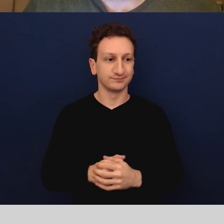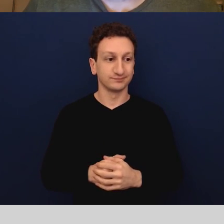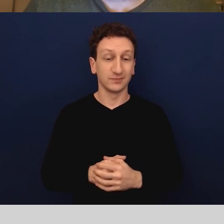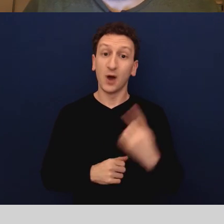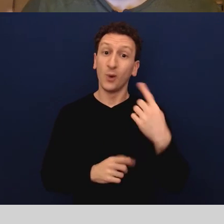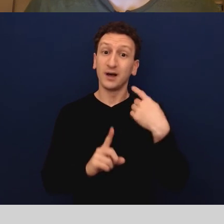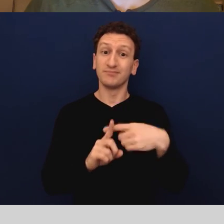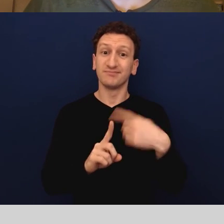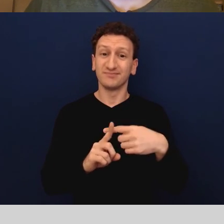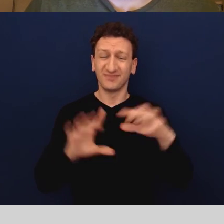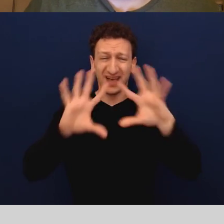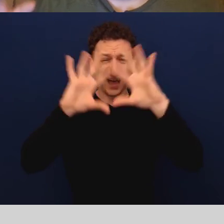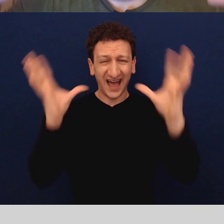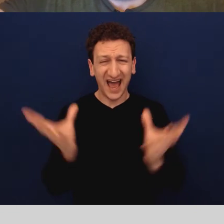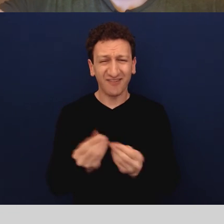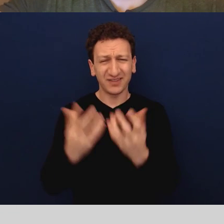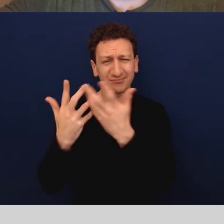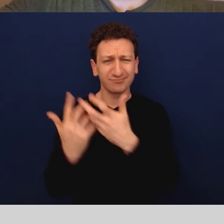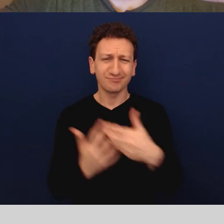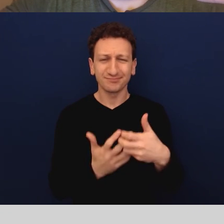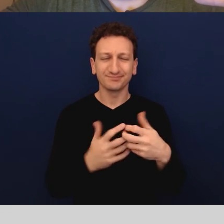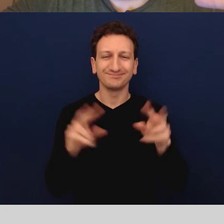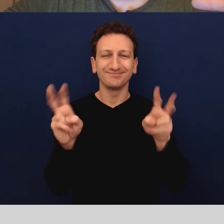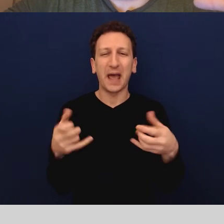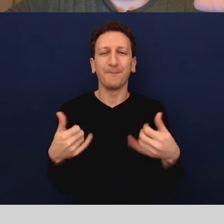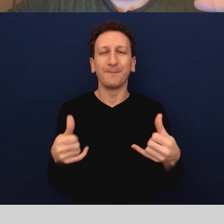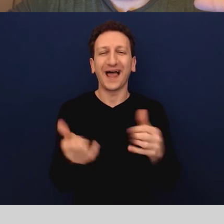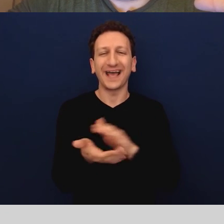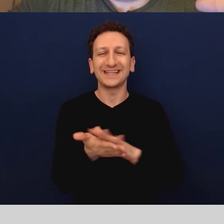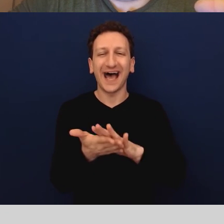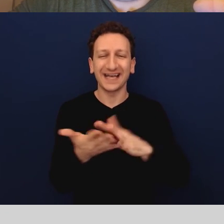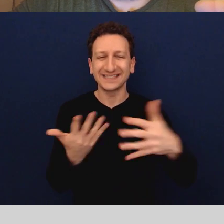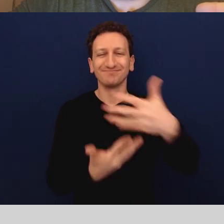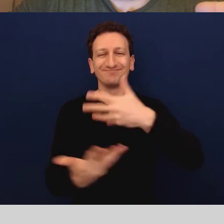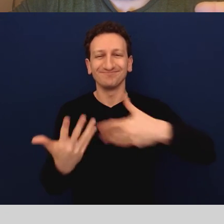And once you create one check certificate primary